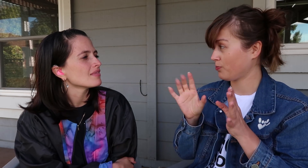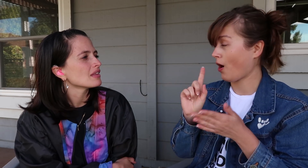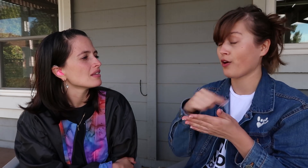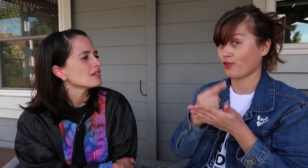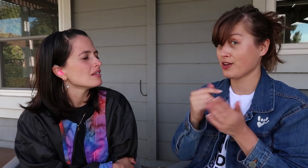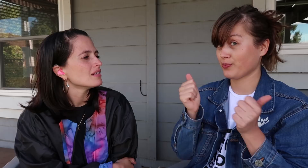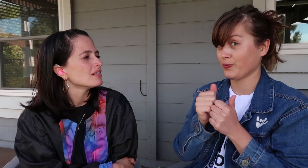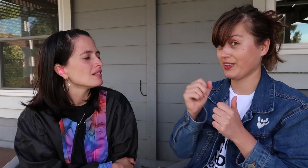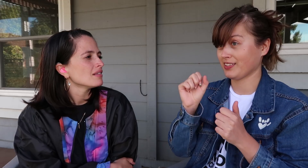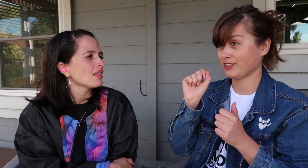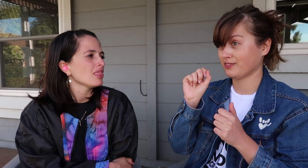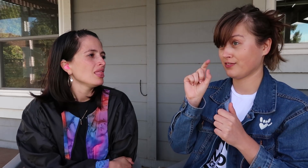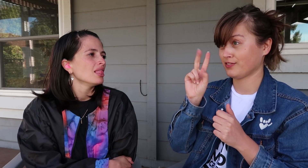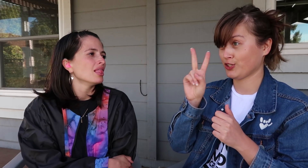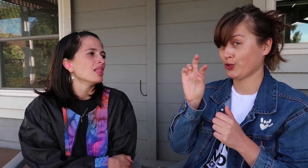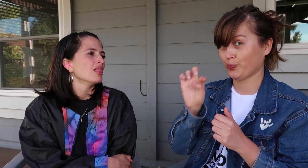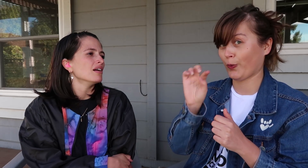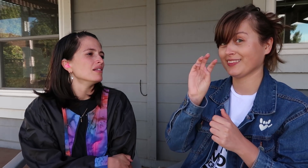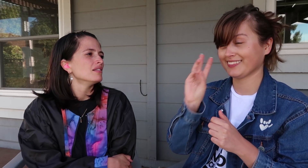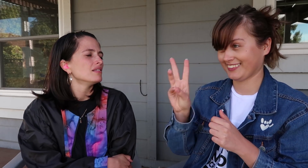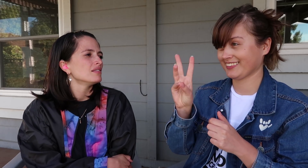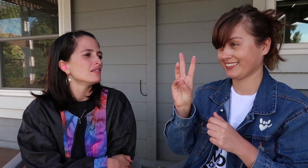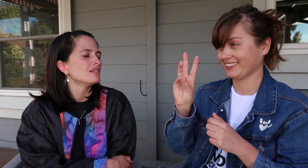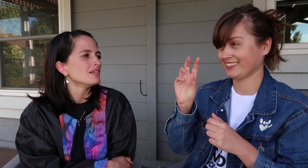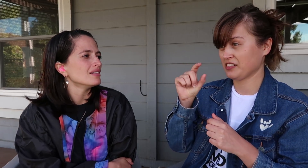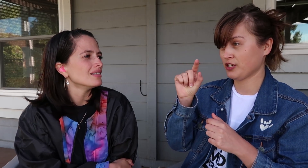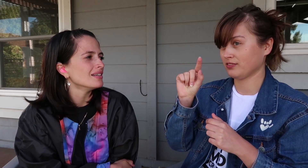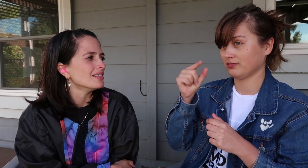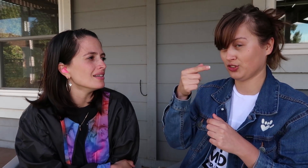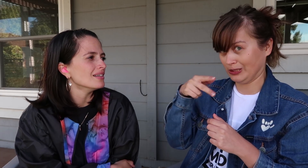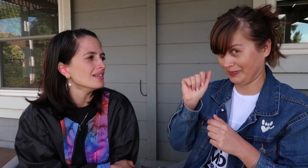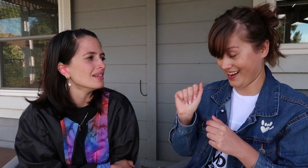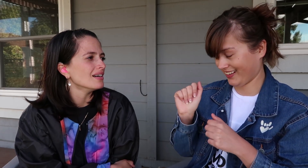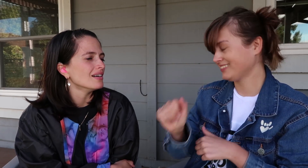I actually graduated with a 2.6 GPA.